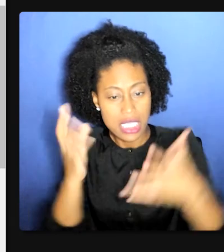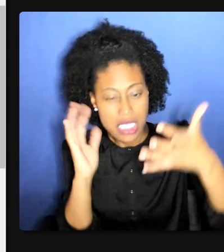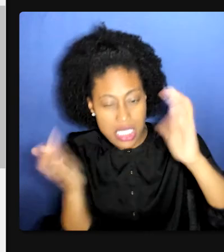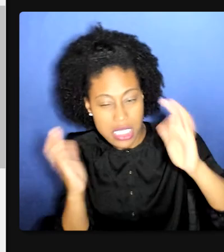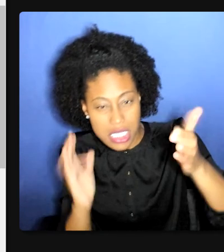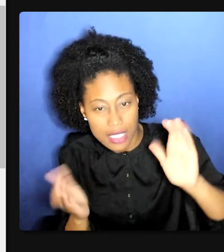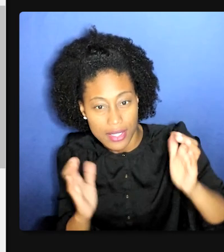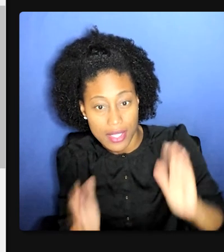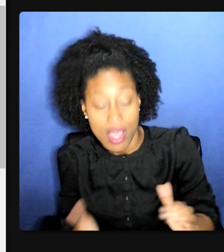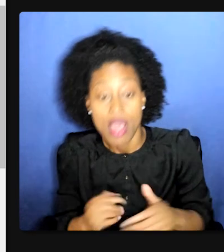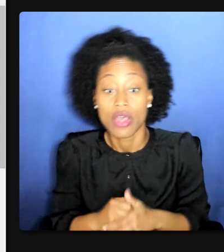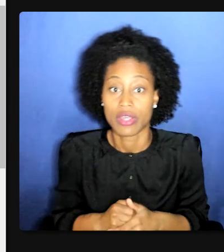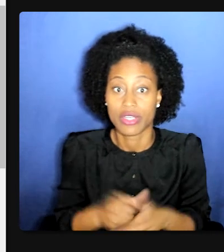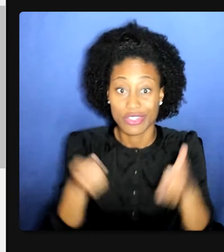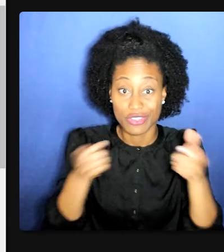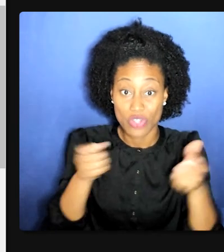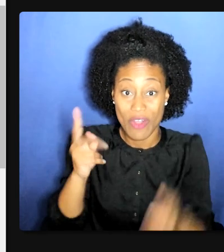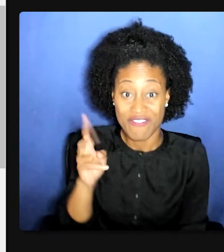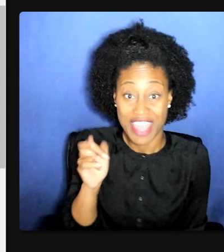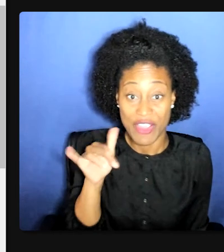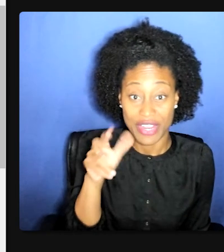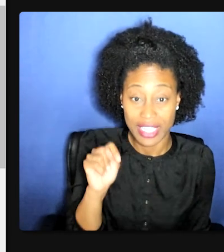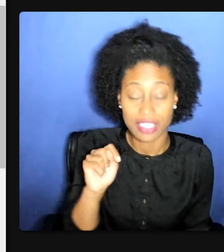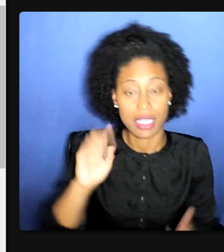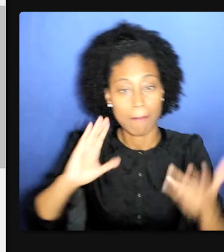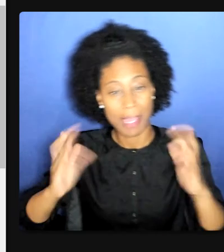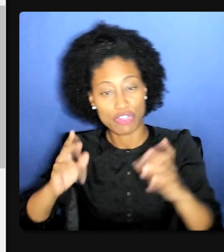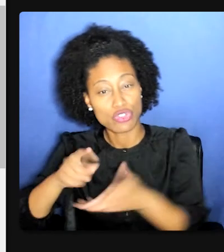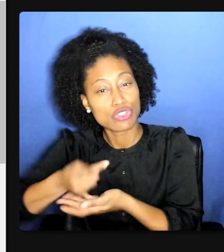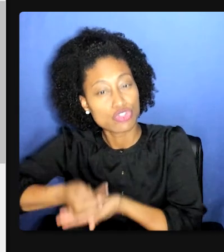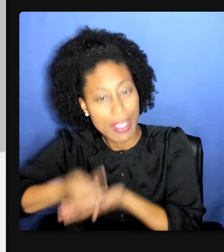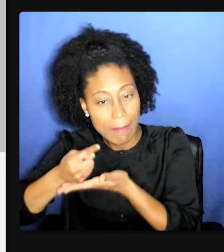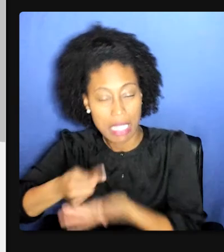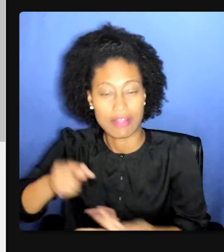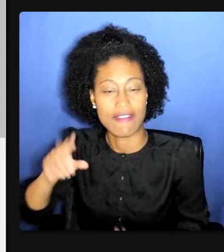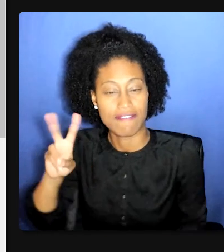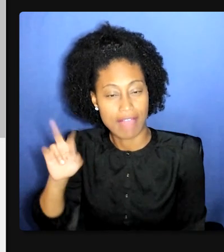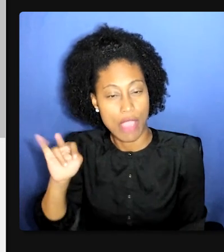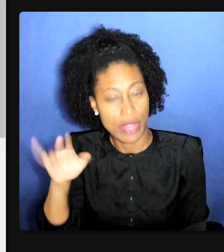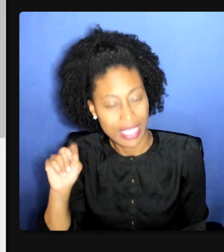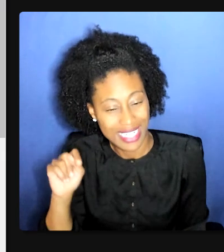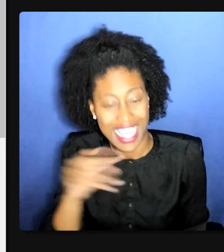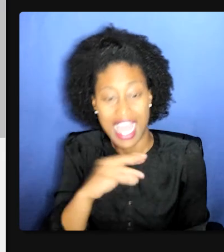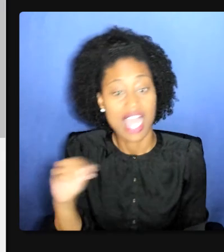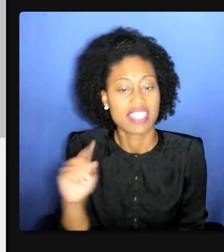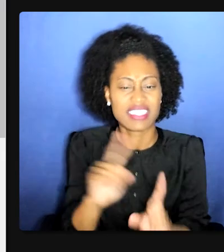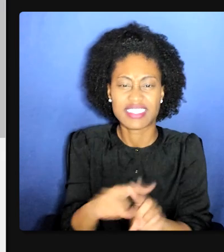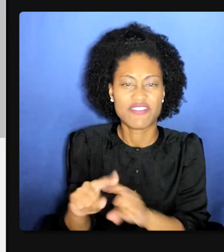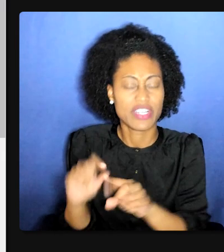of the control variant against the treatment variant with respect to the different statistical calculation,